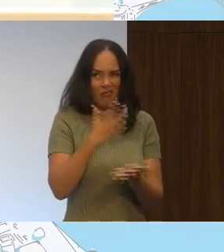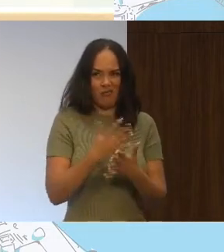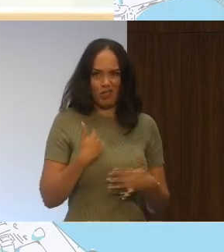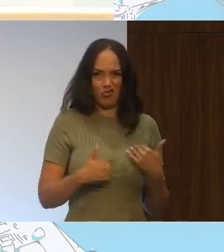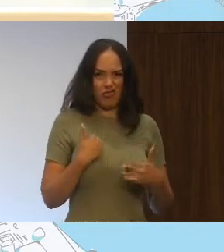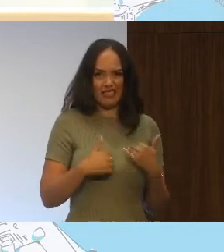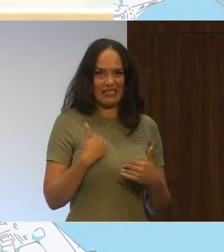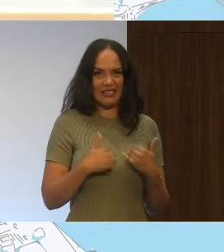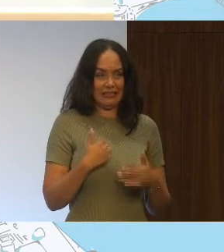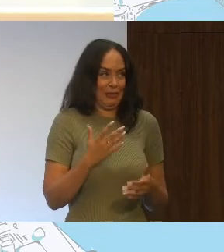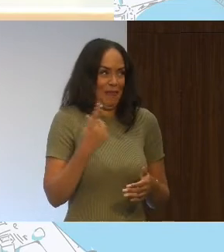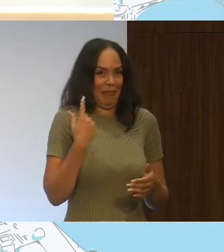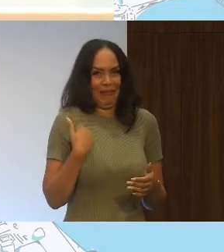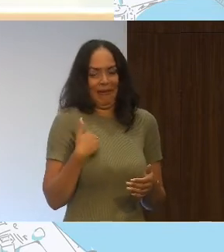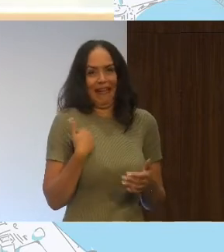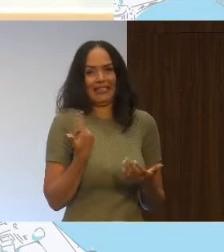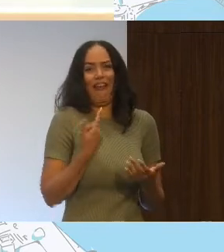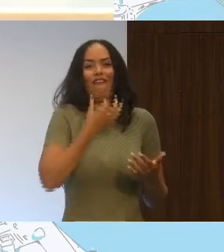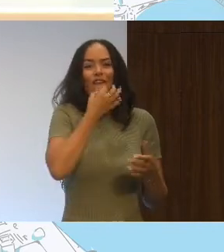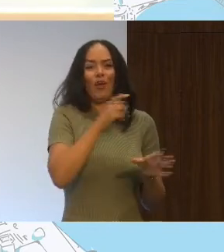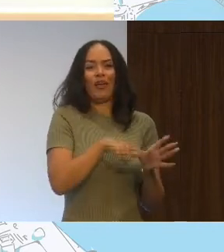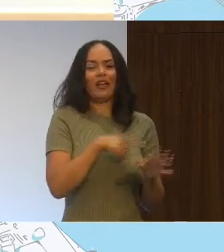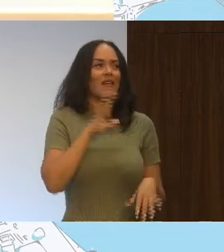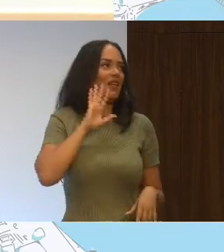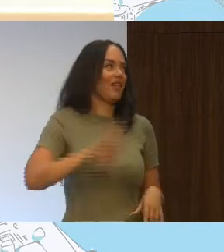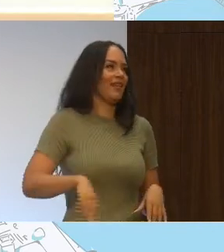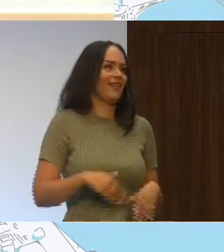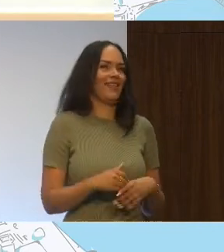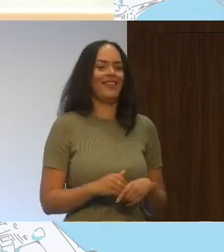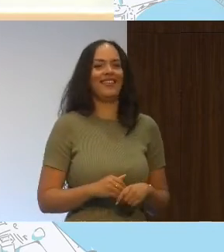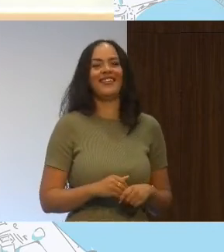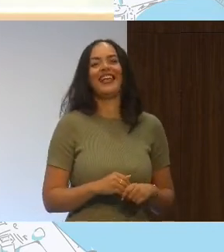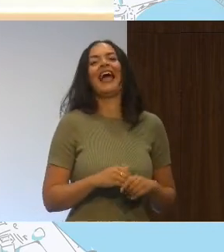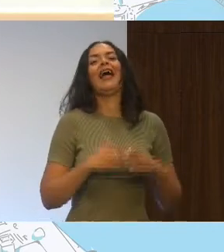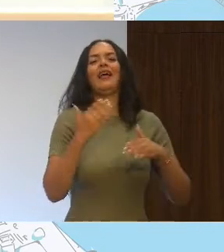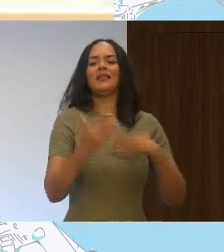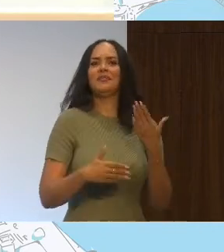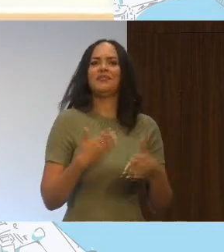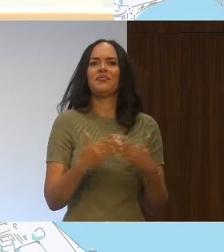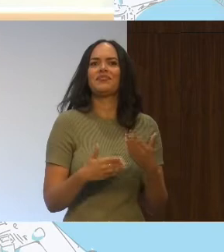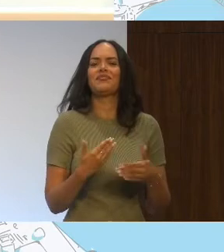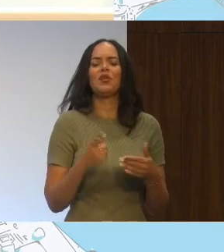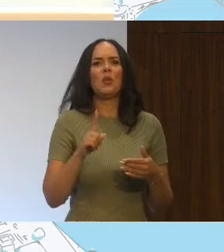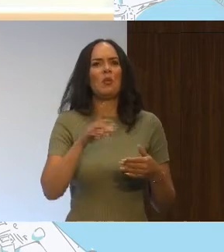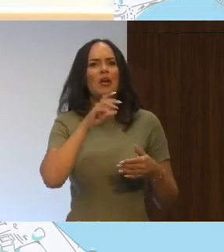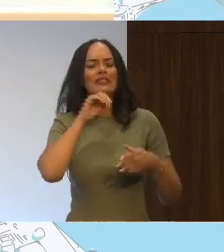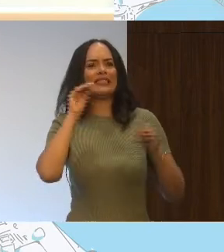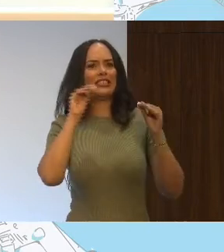All that I have to say for the first couple of years. And then you mentioned Jim Lance. He gave a lecture about